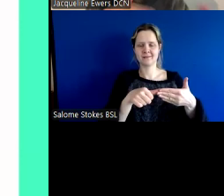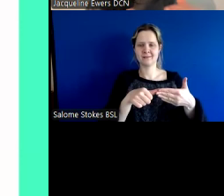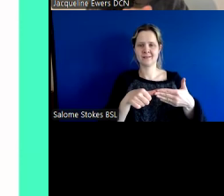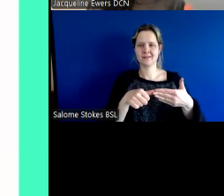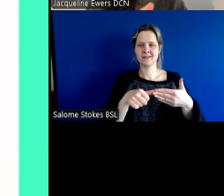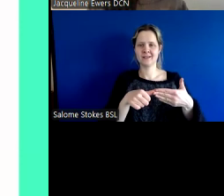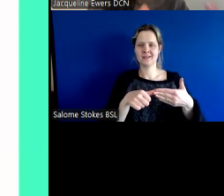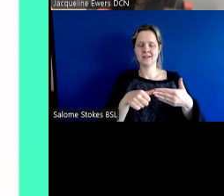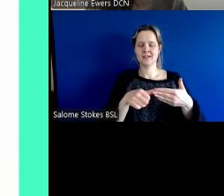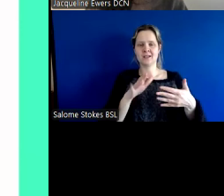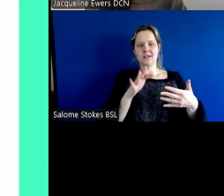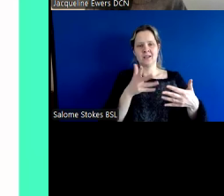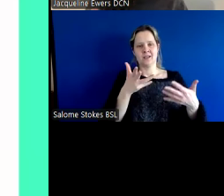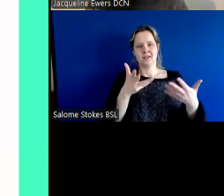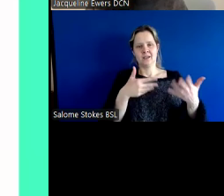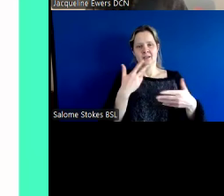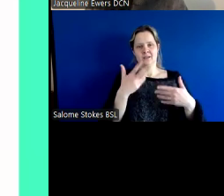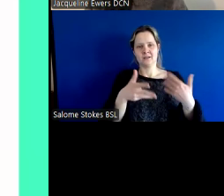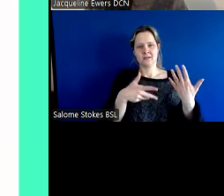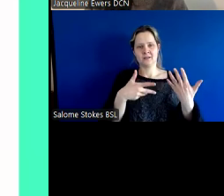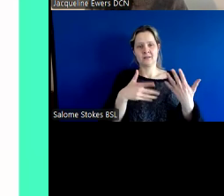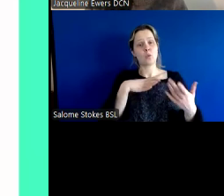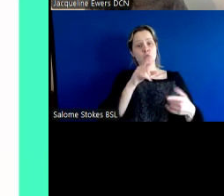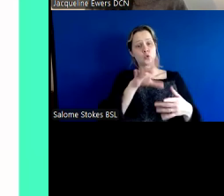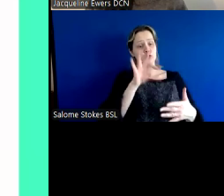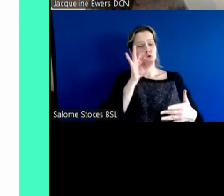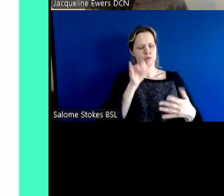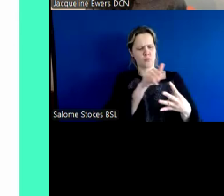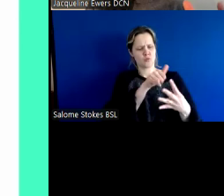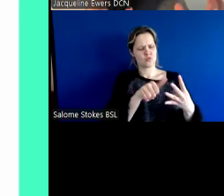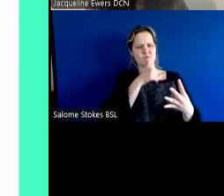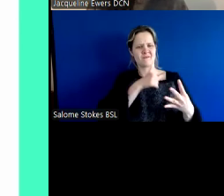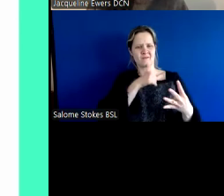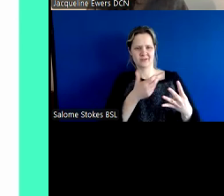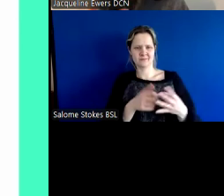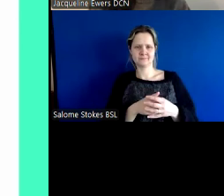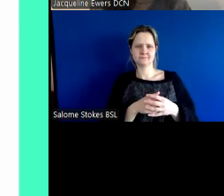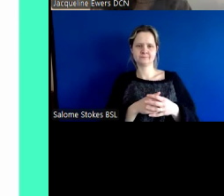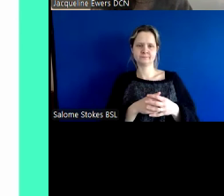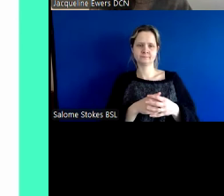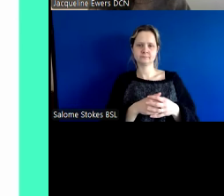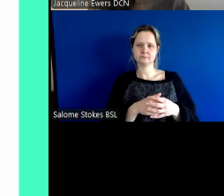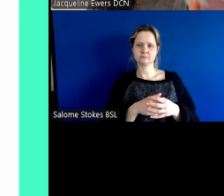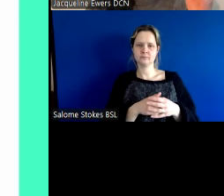for people to select their preferences. Before they've got any behavioral data at all,